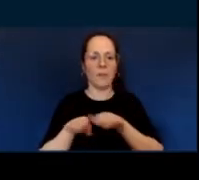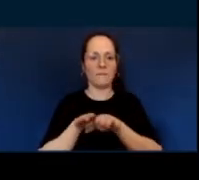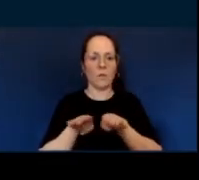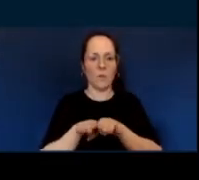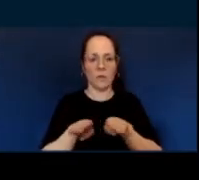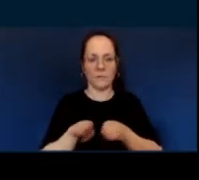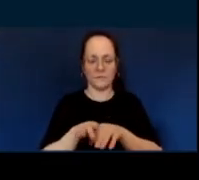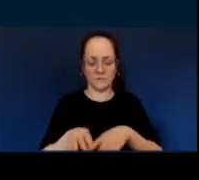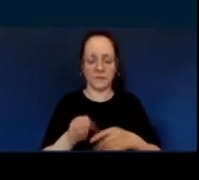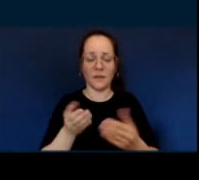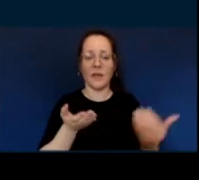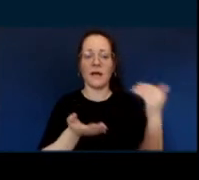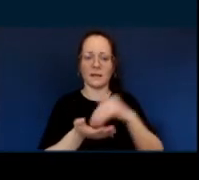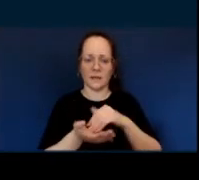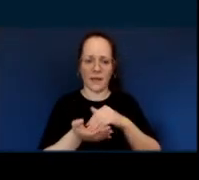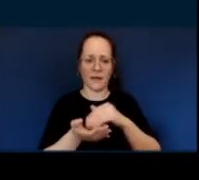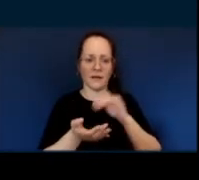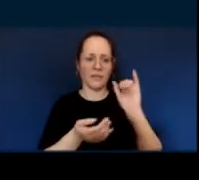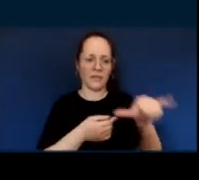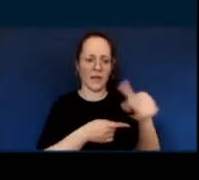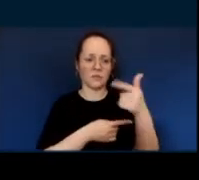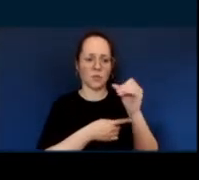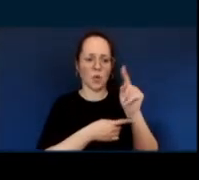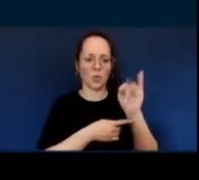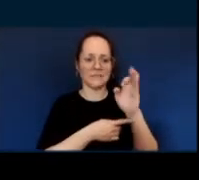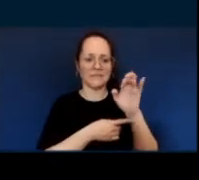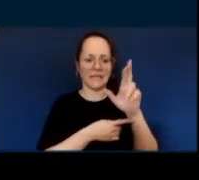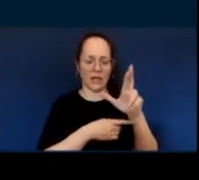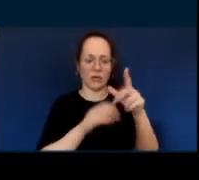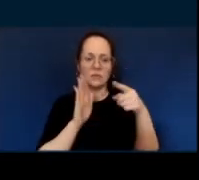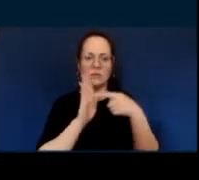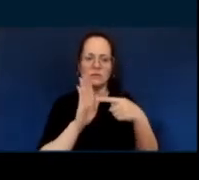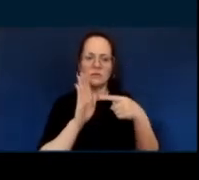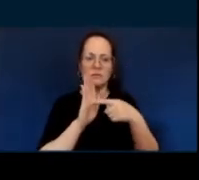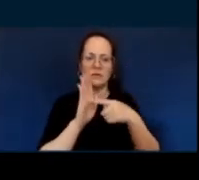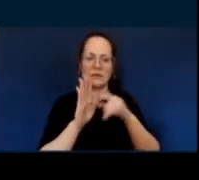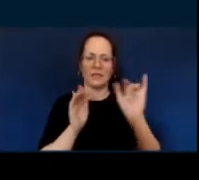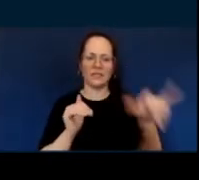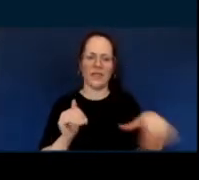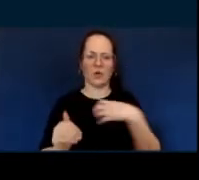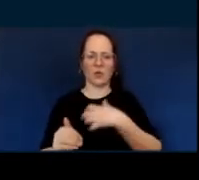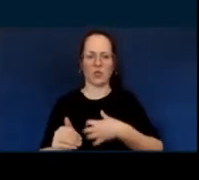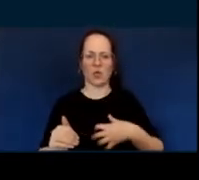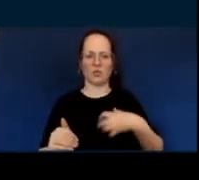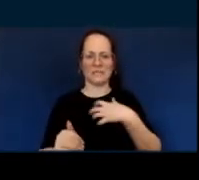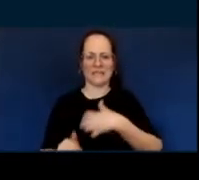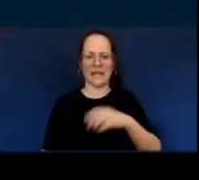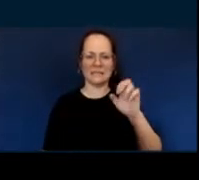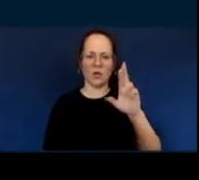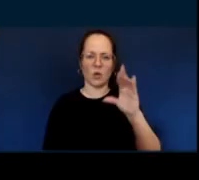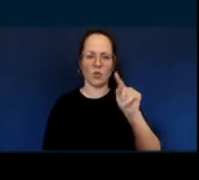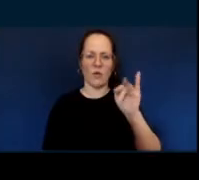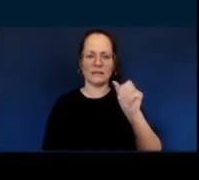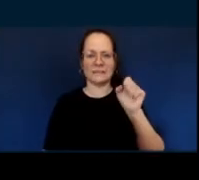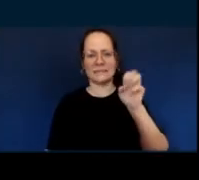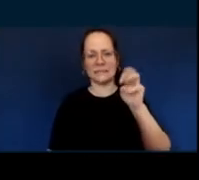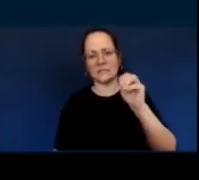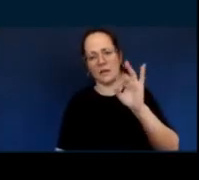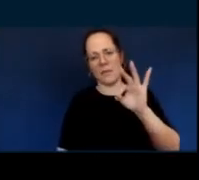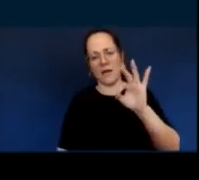HERE AGAIN IS [INDISCERNIBLE] WHO SEEMS TO BE REVELING IN THE GROTESQUE EROSETTAICISM OF THE DISSECTED BODY, WHILE THIS COULD